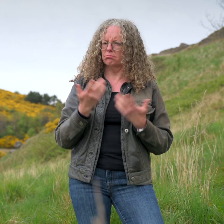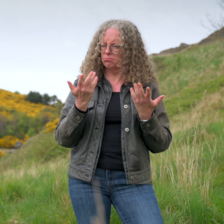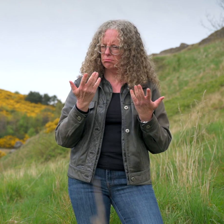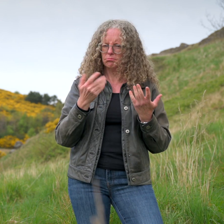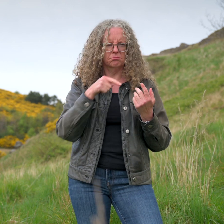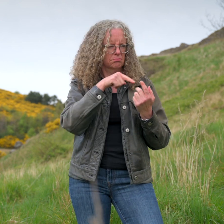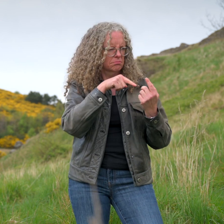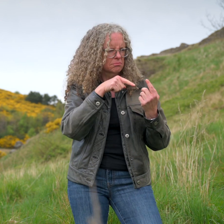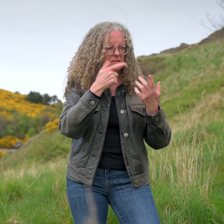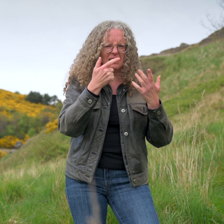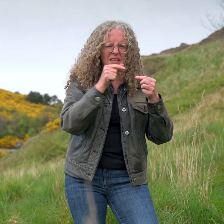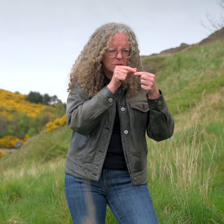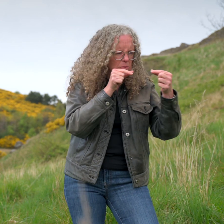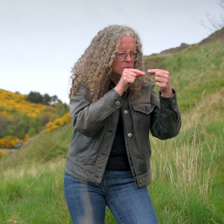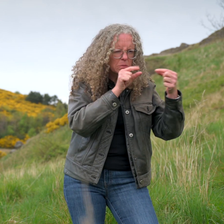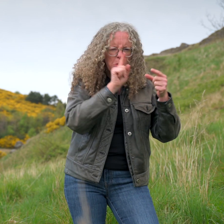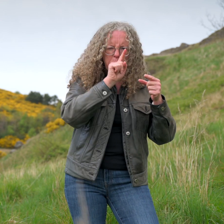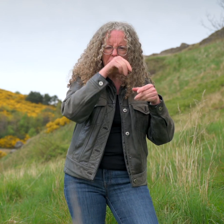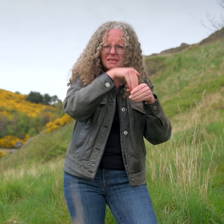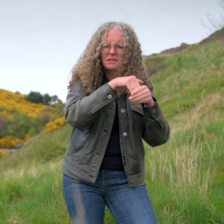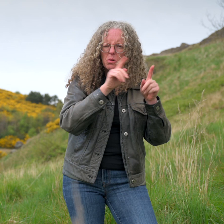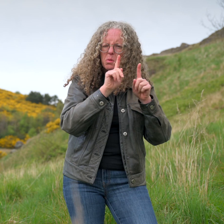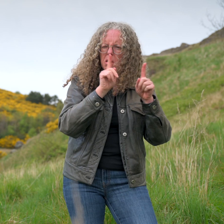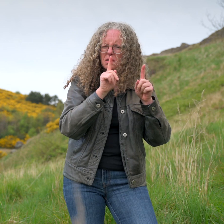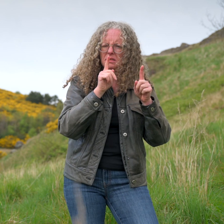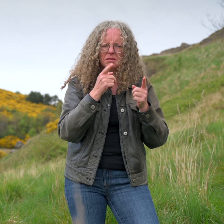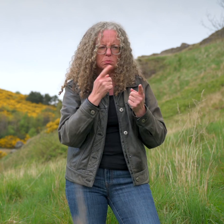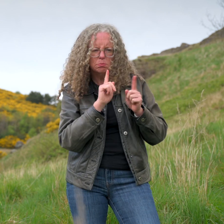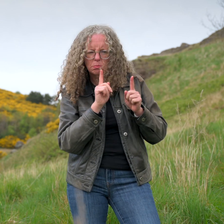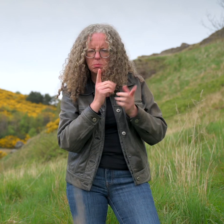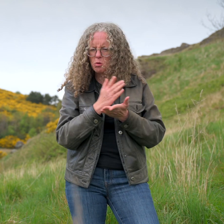So these figures that were inside the coffins – what were they for? No-one is really sure.